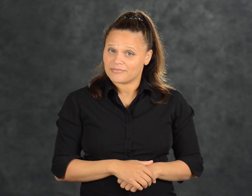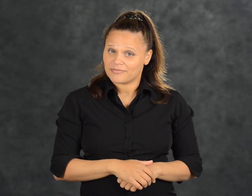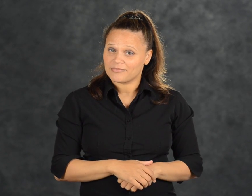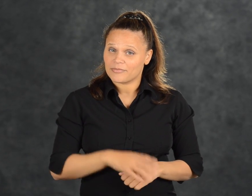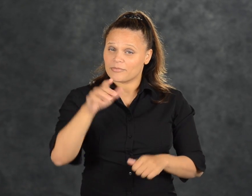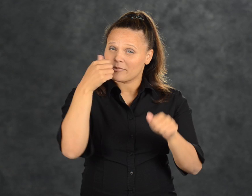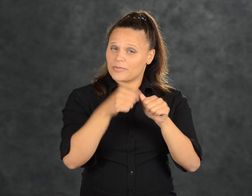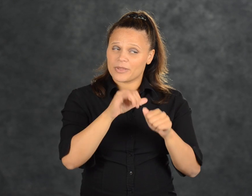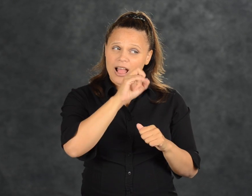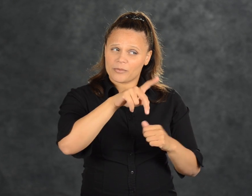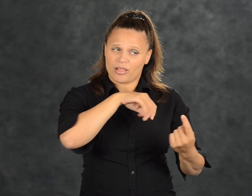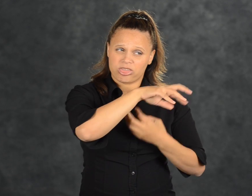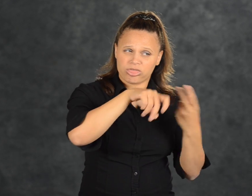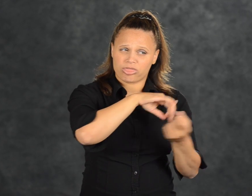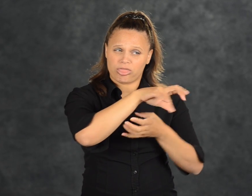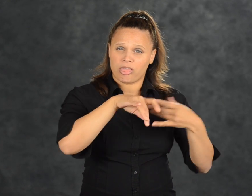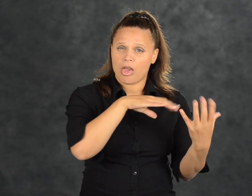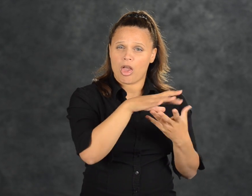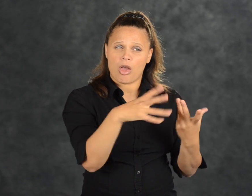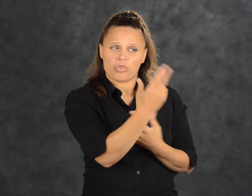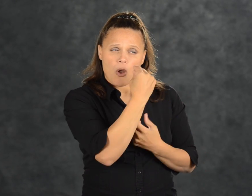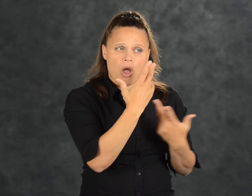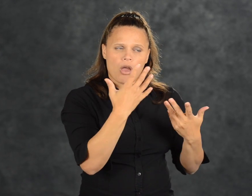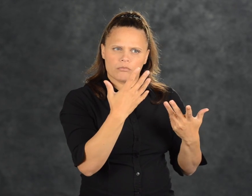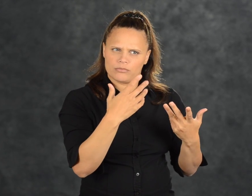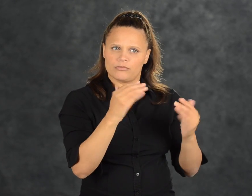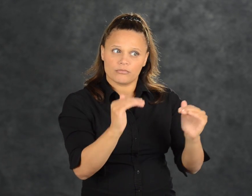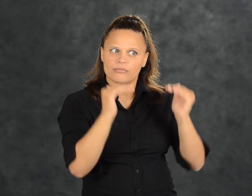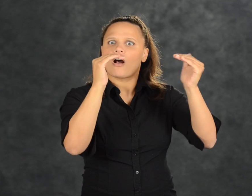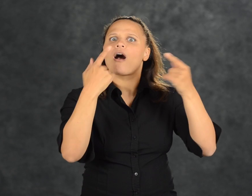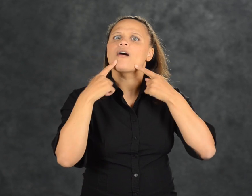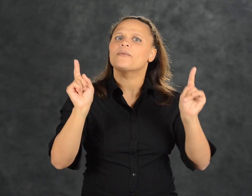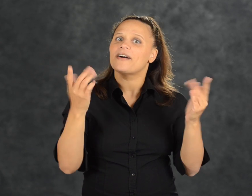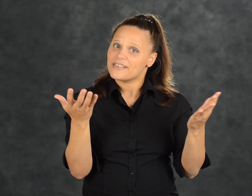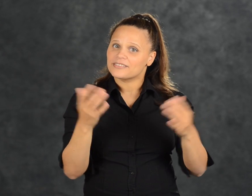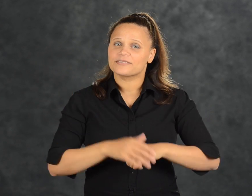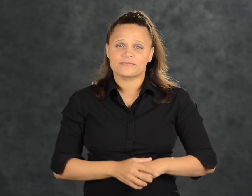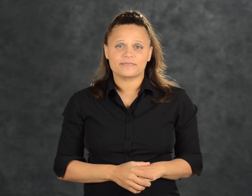That should show you that moving up the ladder, beyond the level at the Team meeting, is often worth the trouble.